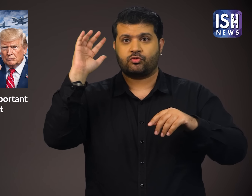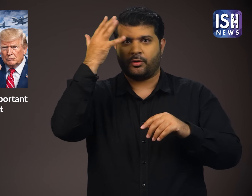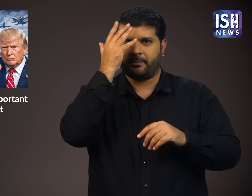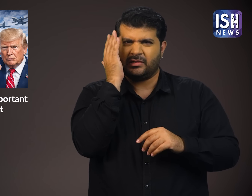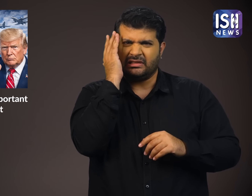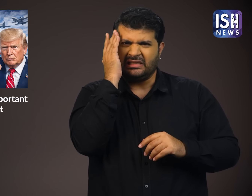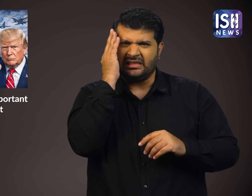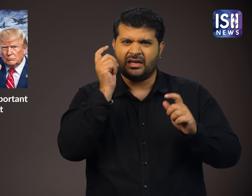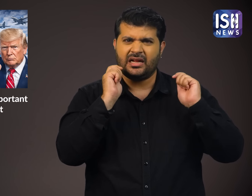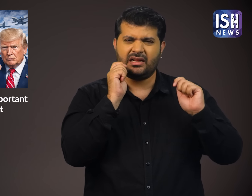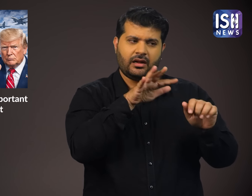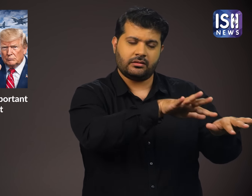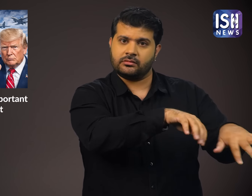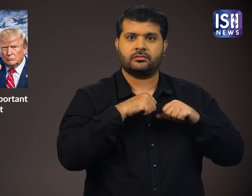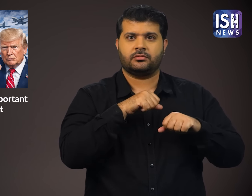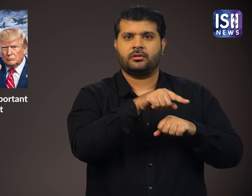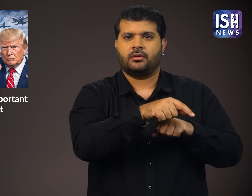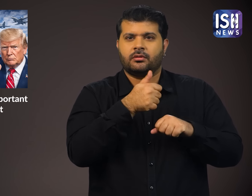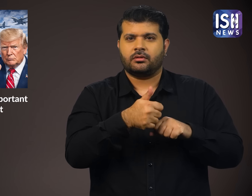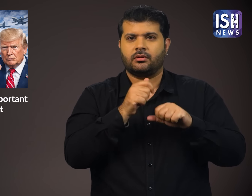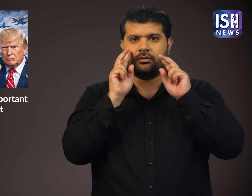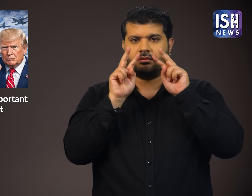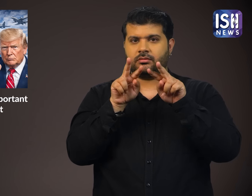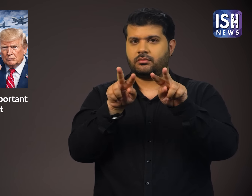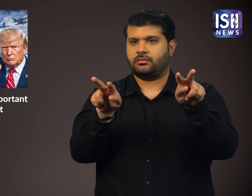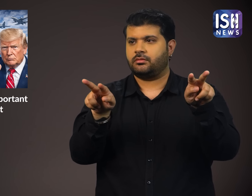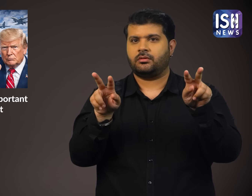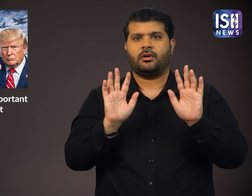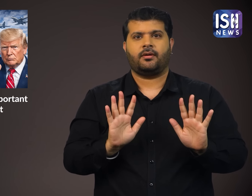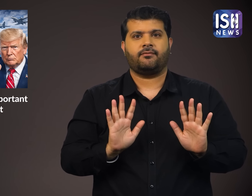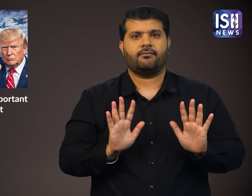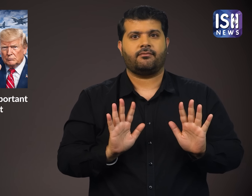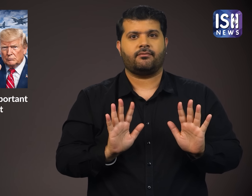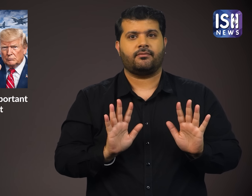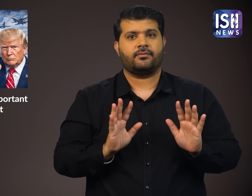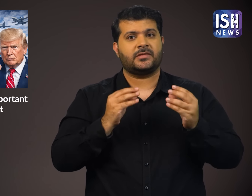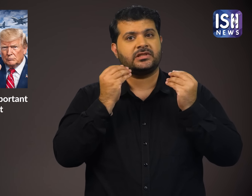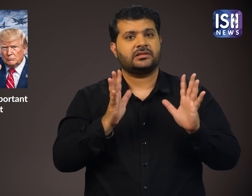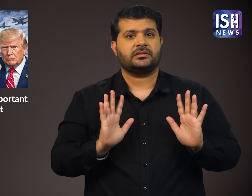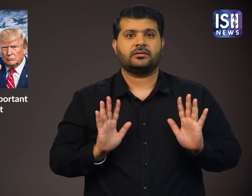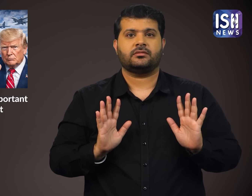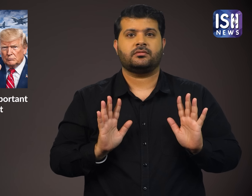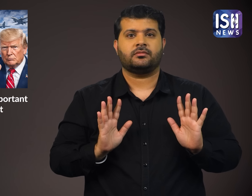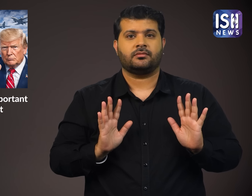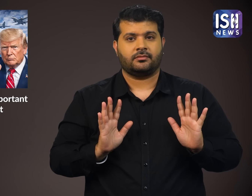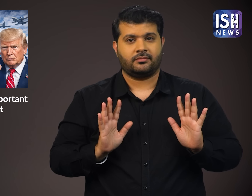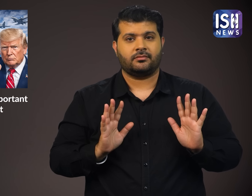Trump wants to take control of it for convenient security reasons.